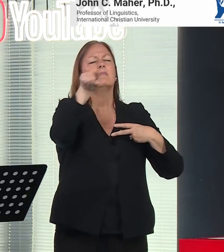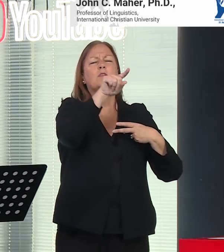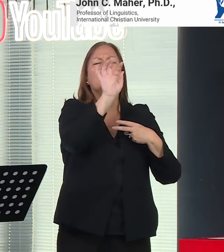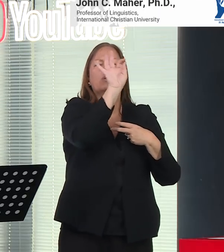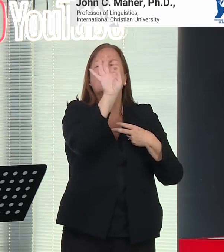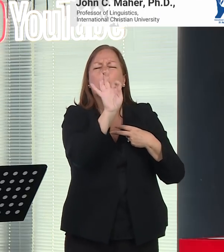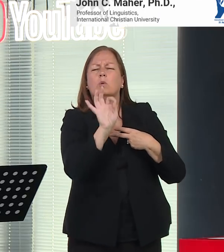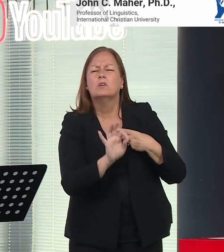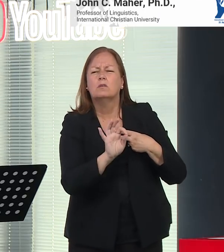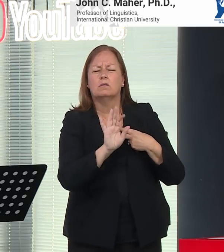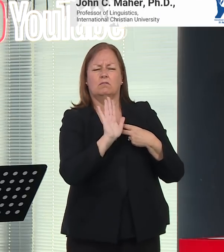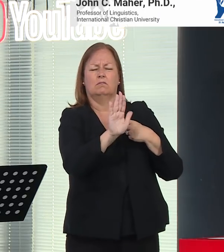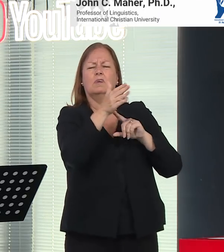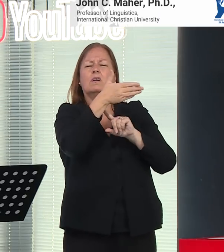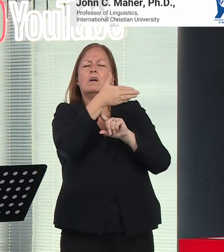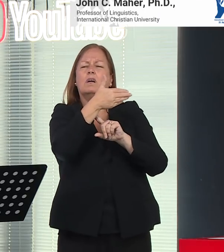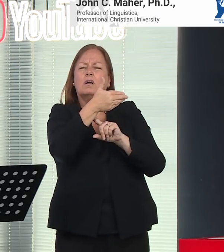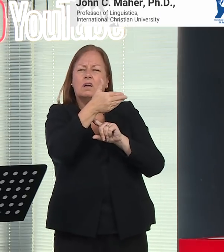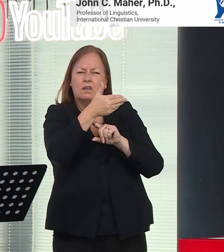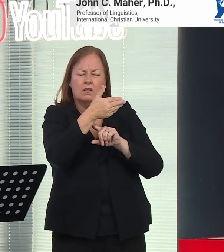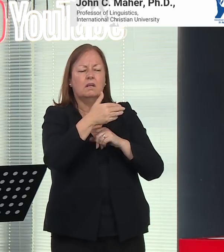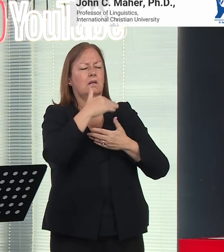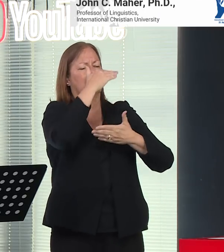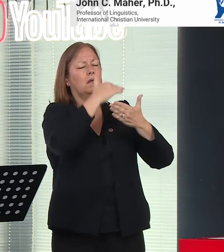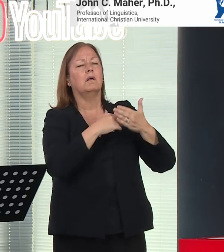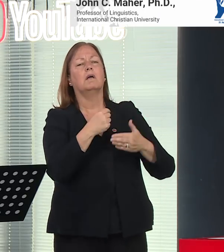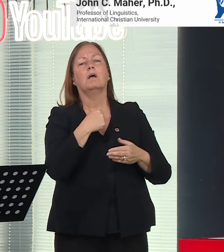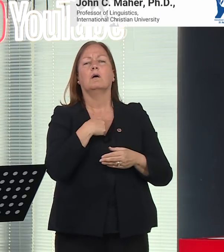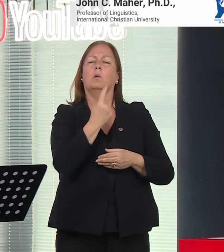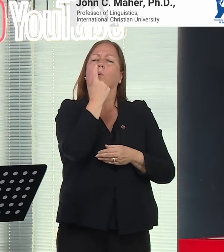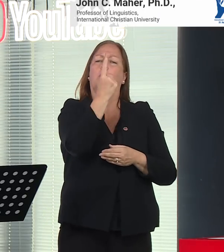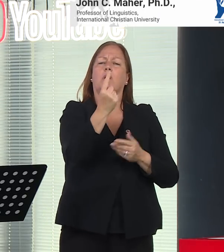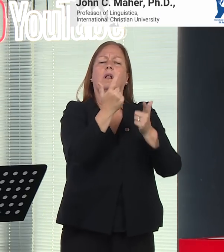its national census, to reflect language diversity of all citizens.